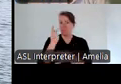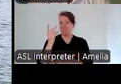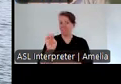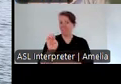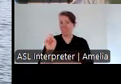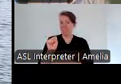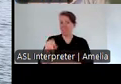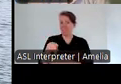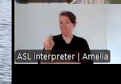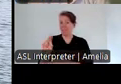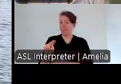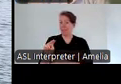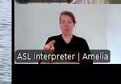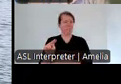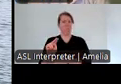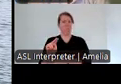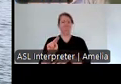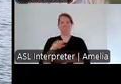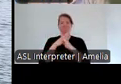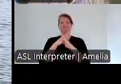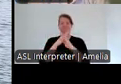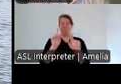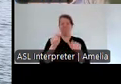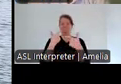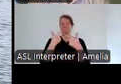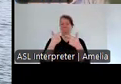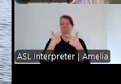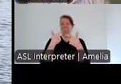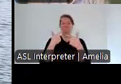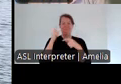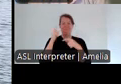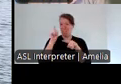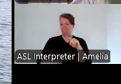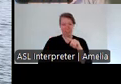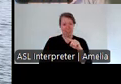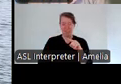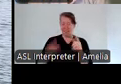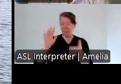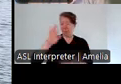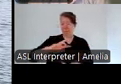and they very quickly notice that they can't get anywhere in ESPN.com, it's a total disaster for the No Mouse Challenge,